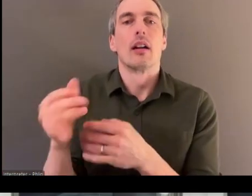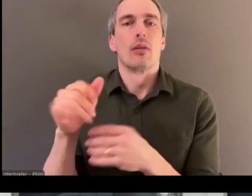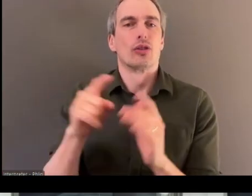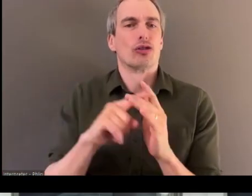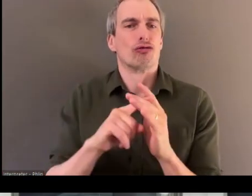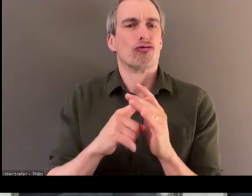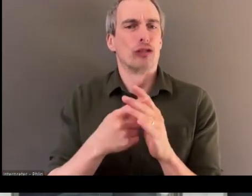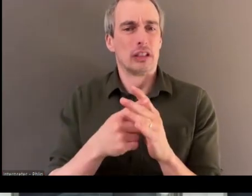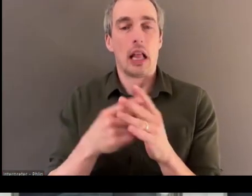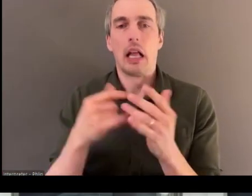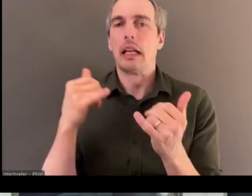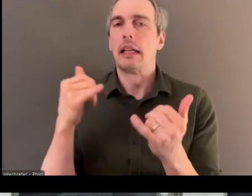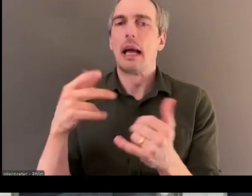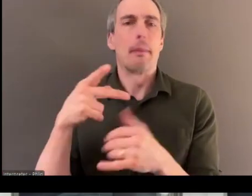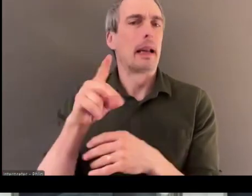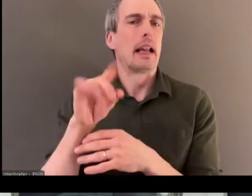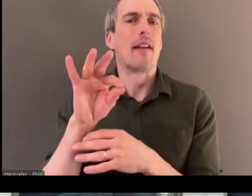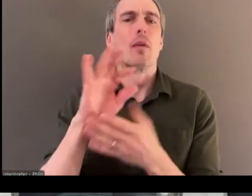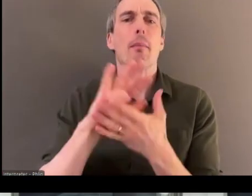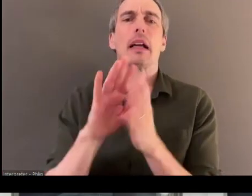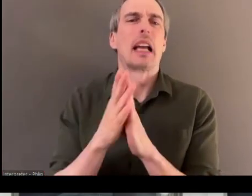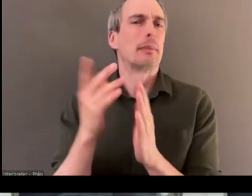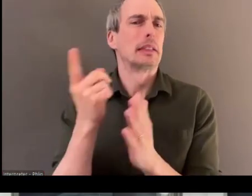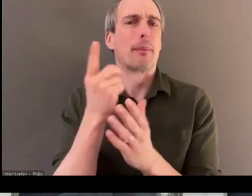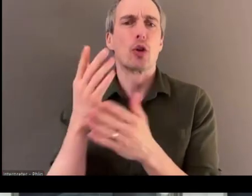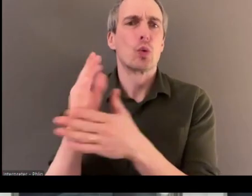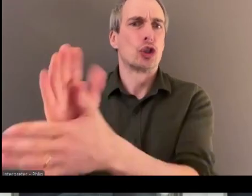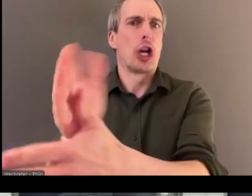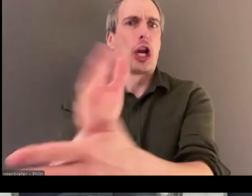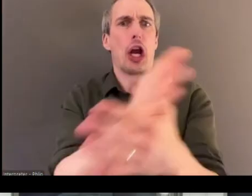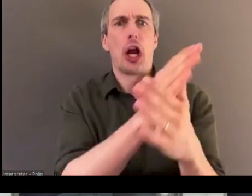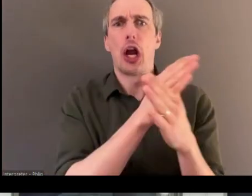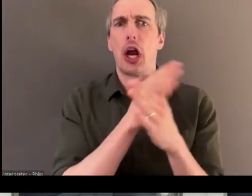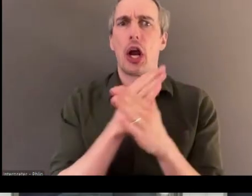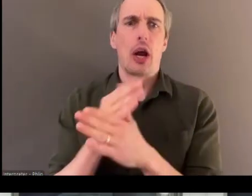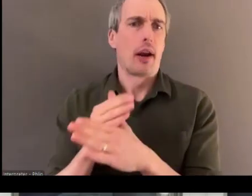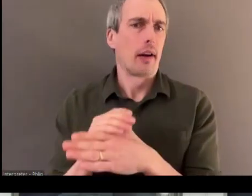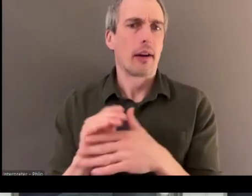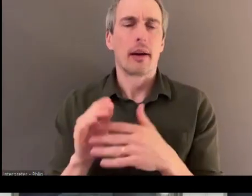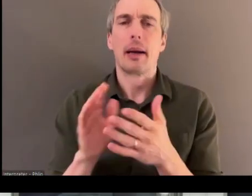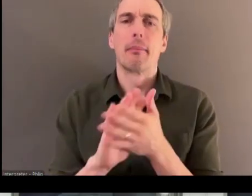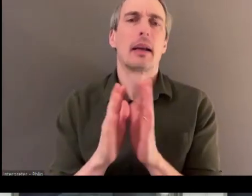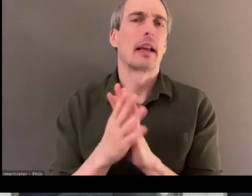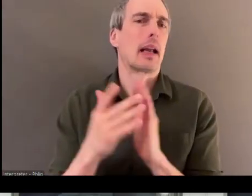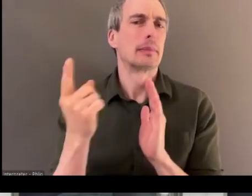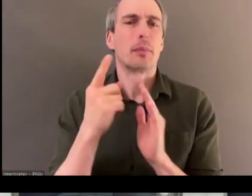It became a really easy way to share documents across different platforms.